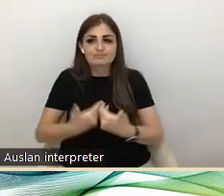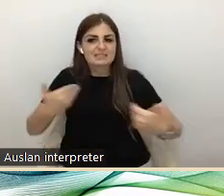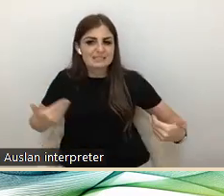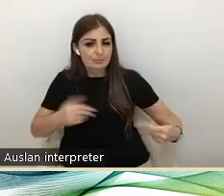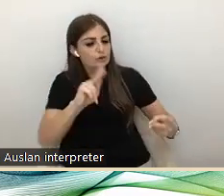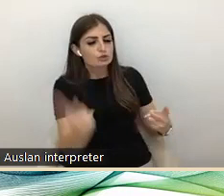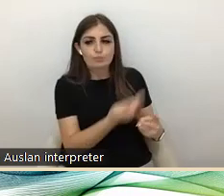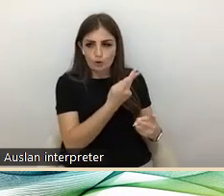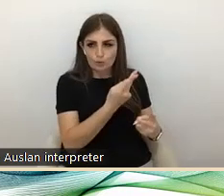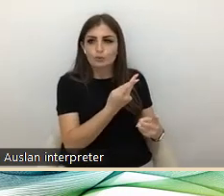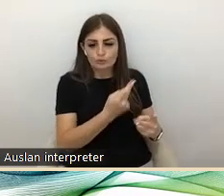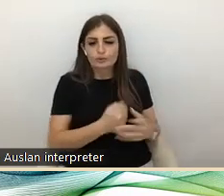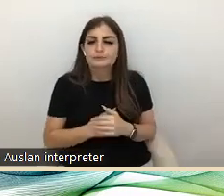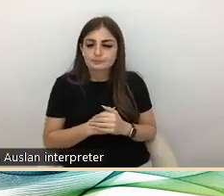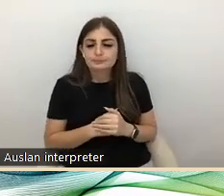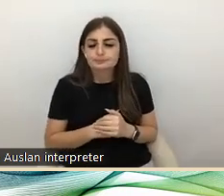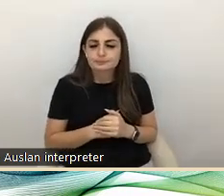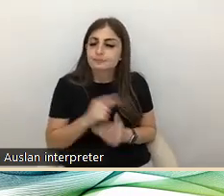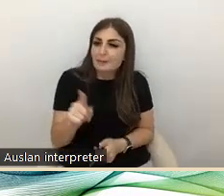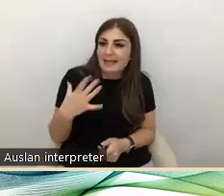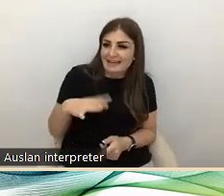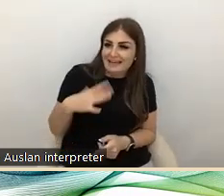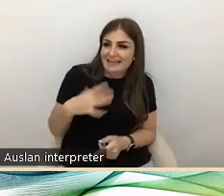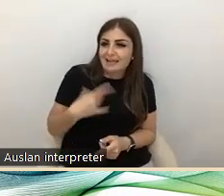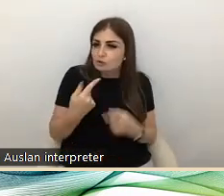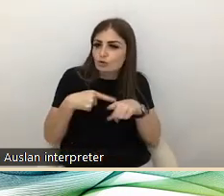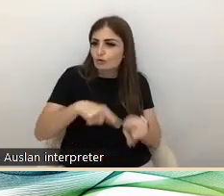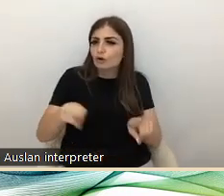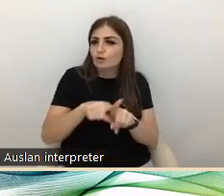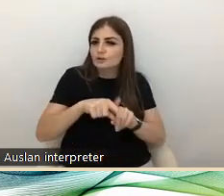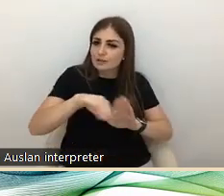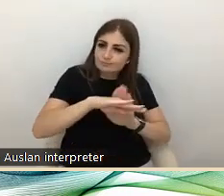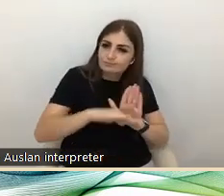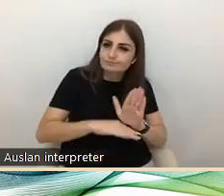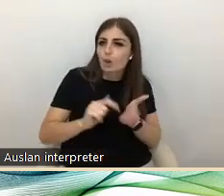and the tribunal but they need to follow the same laws.